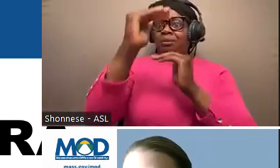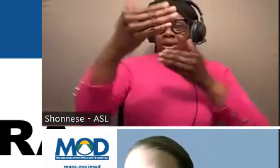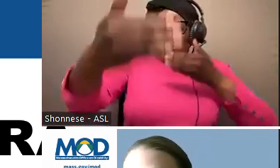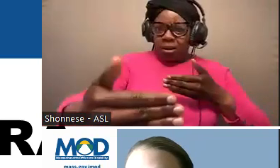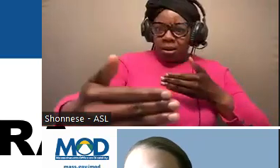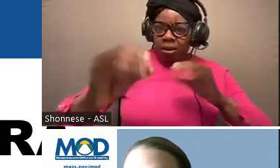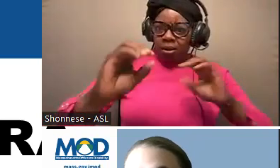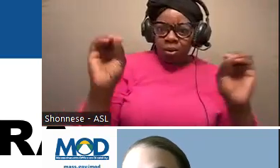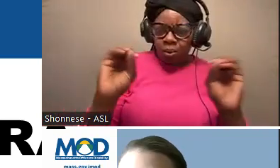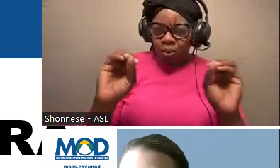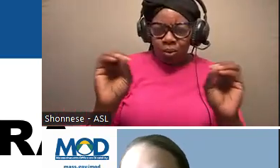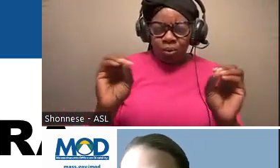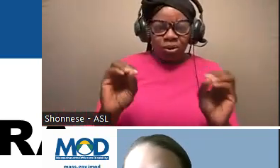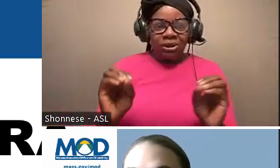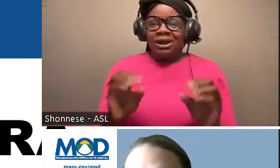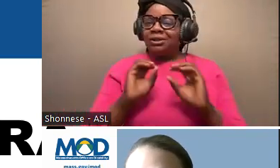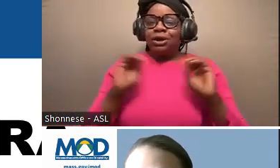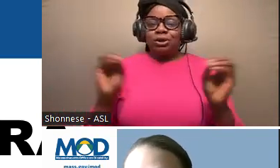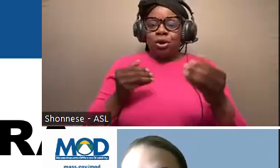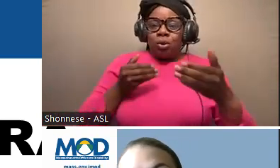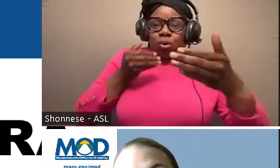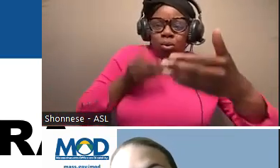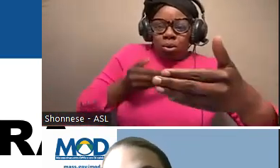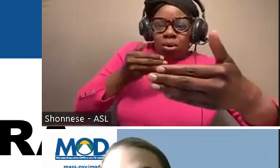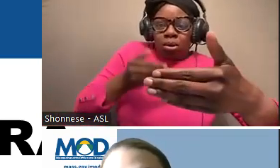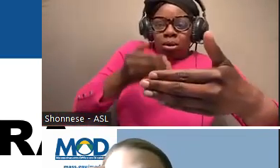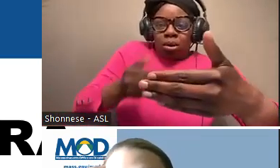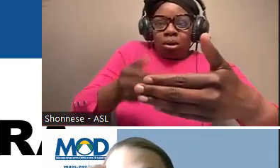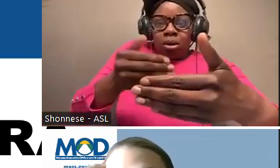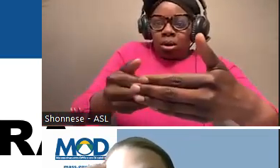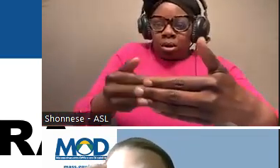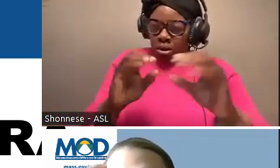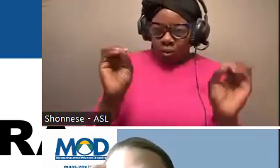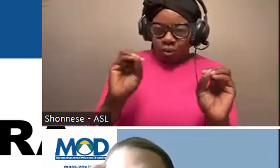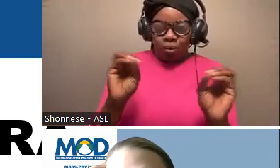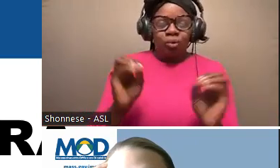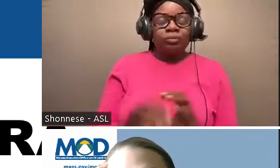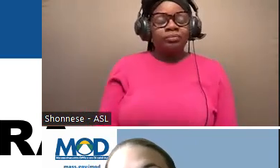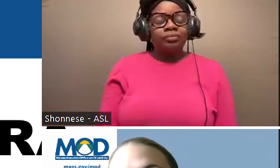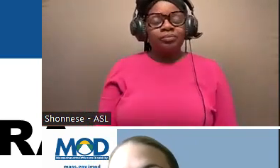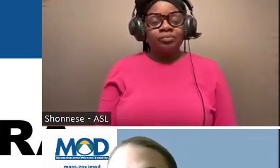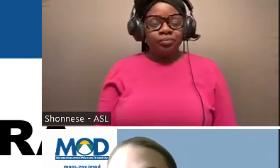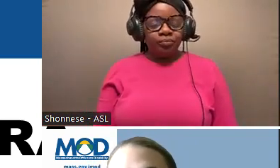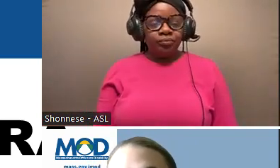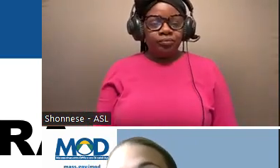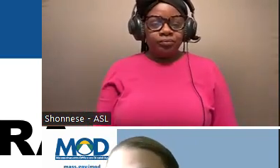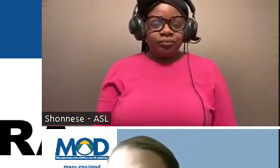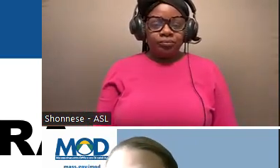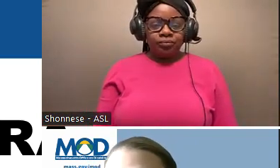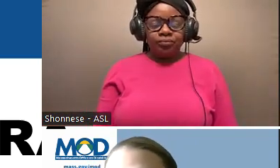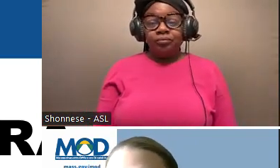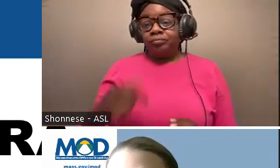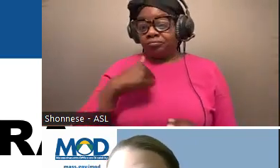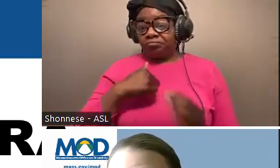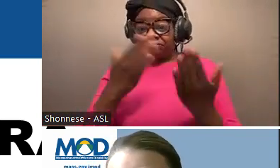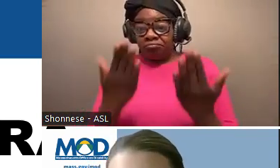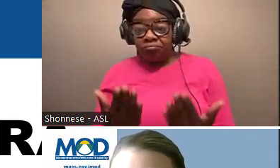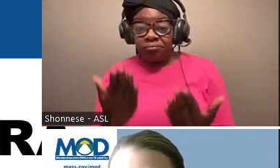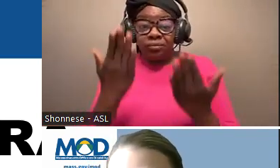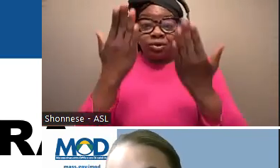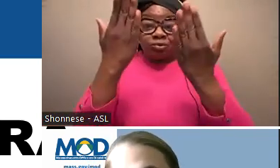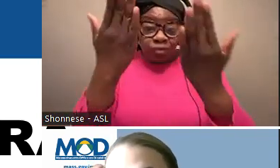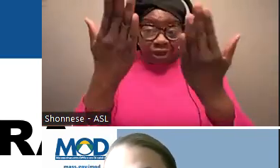of periodic check-in built in. So, you know, I would recommend going that stacked route,